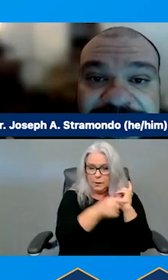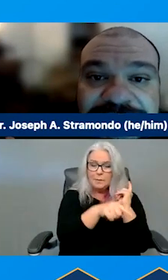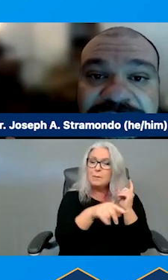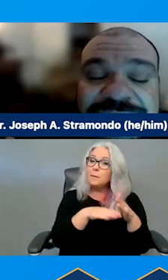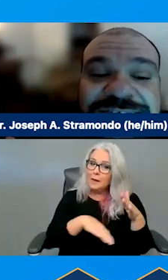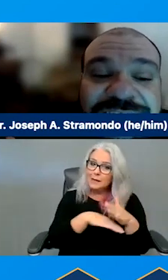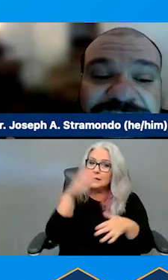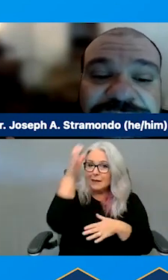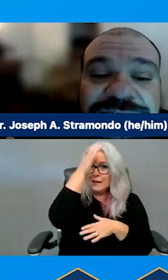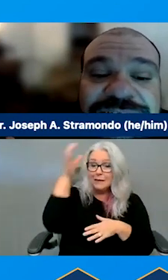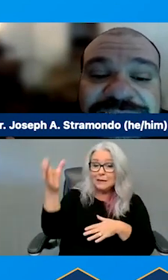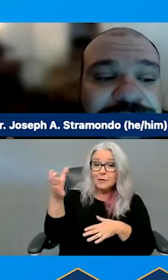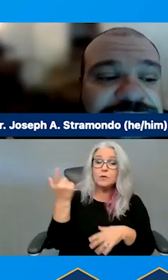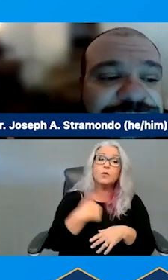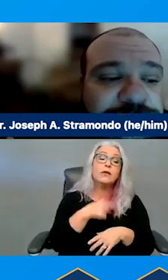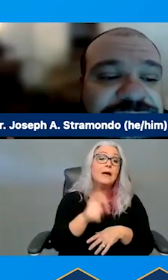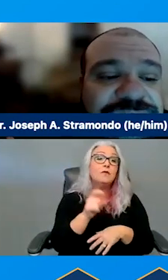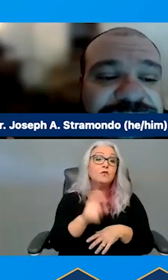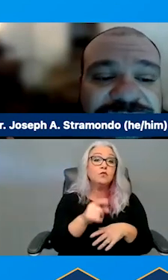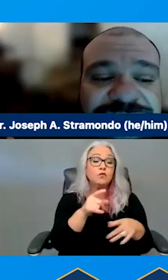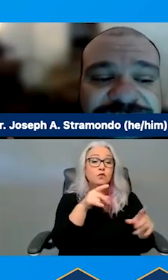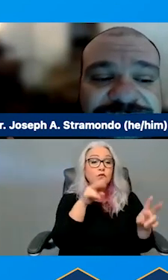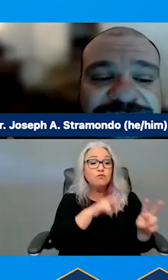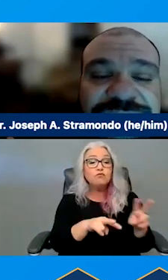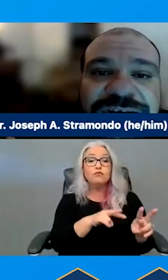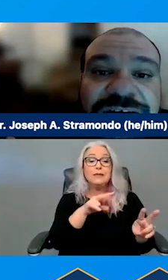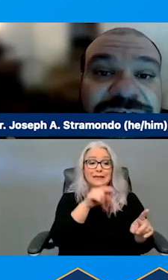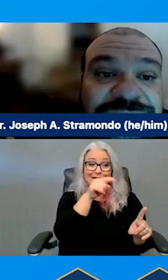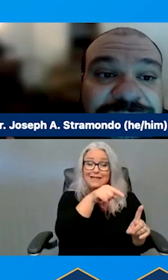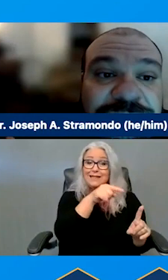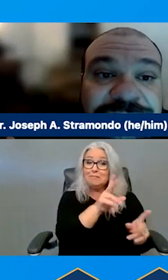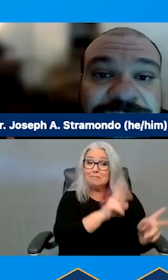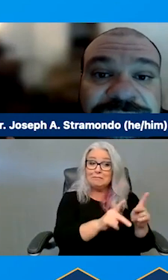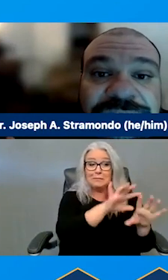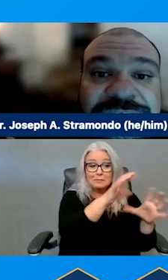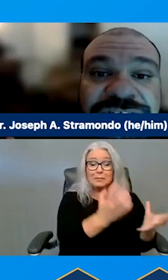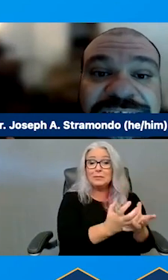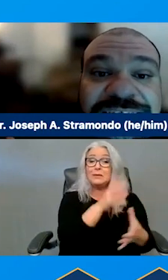in a way that centers or counts for the experiences of disabled